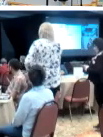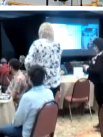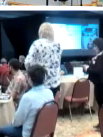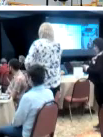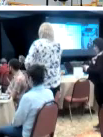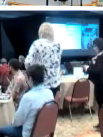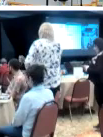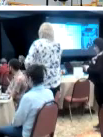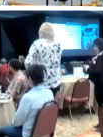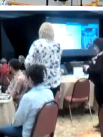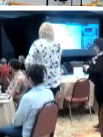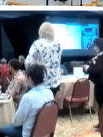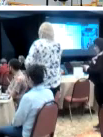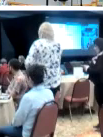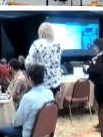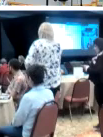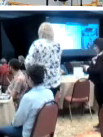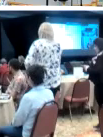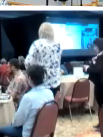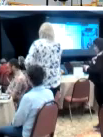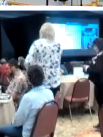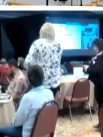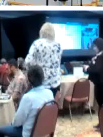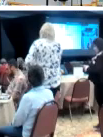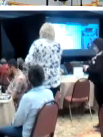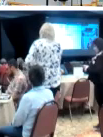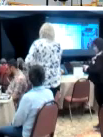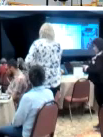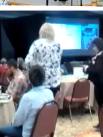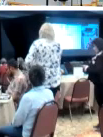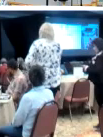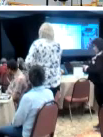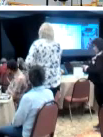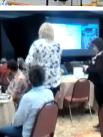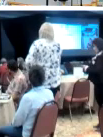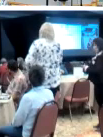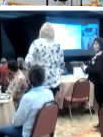shelter, and understand that not having accessible showers, not having accessible bathrooms were not being met